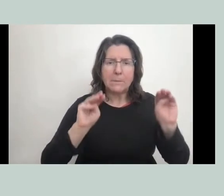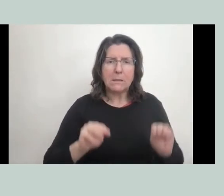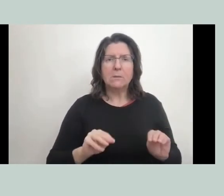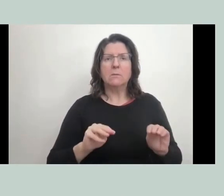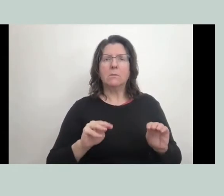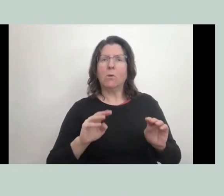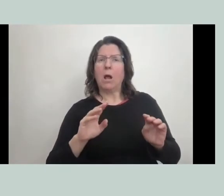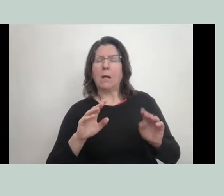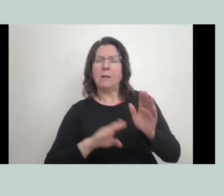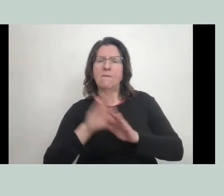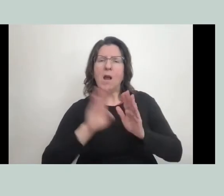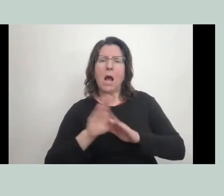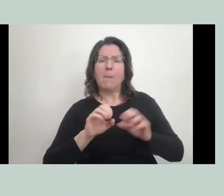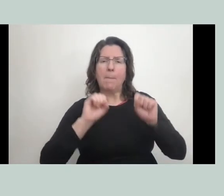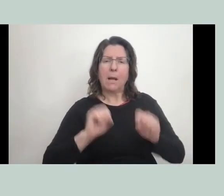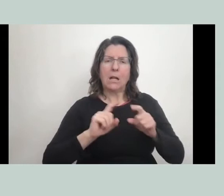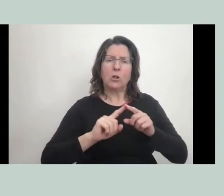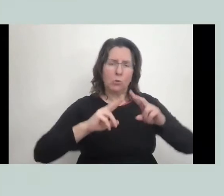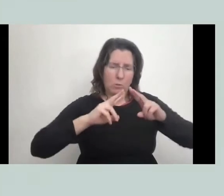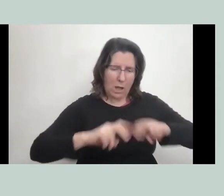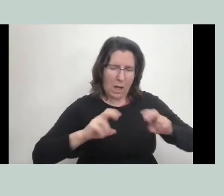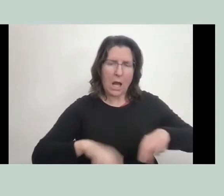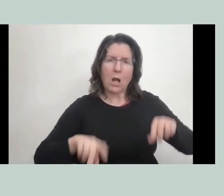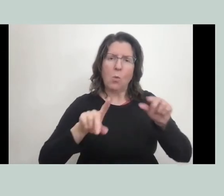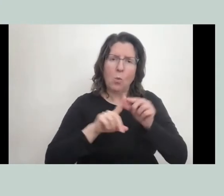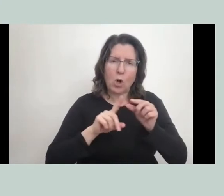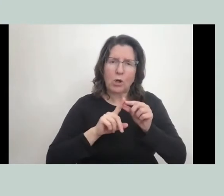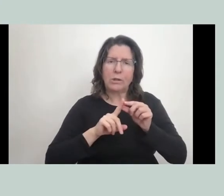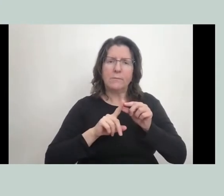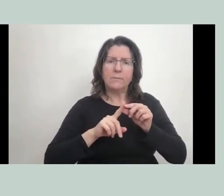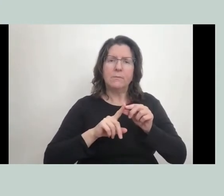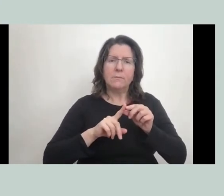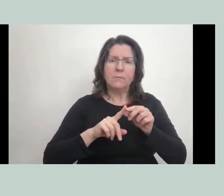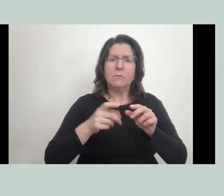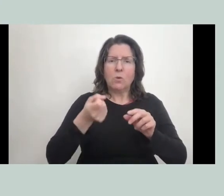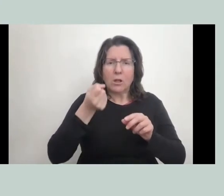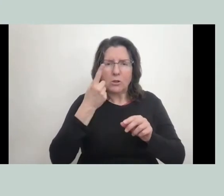Mapping and visual or graphic organizers can be used to develop word-attack skills.